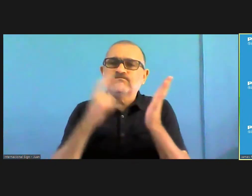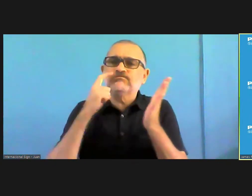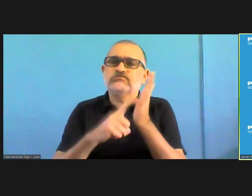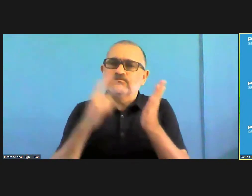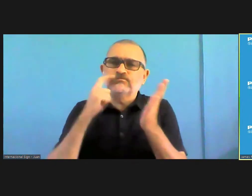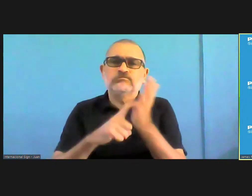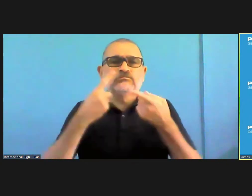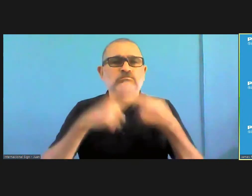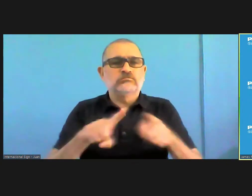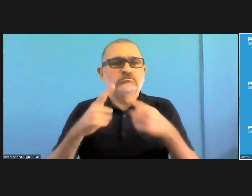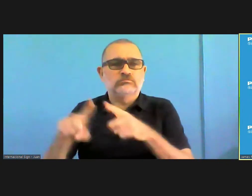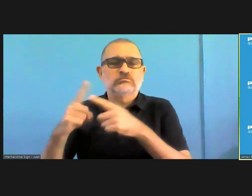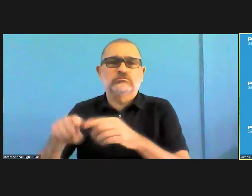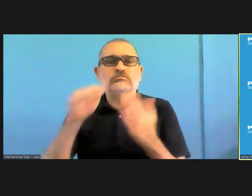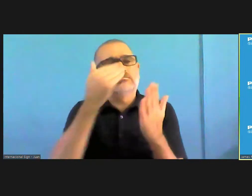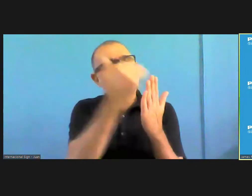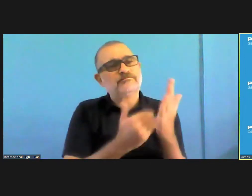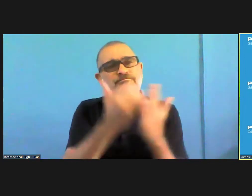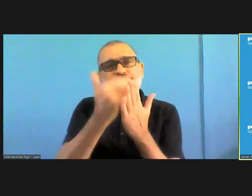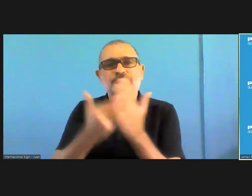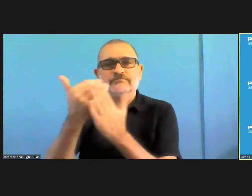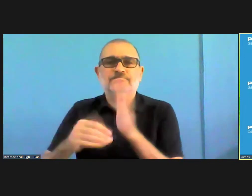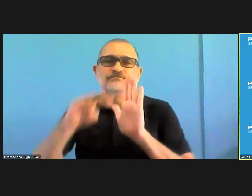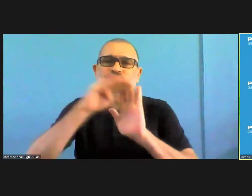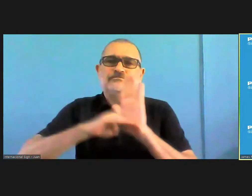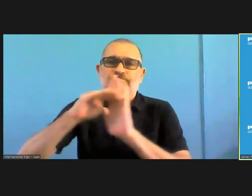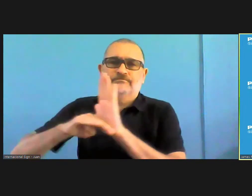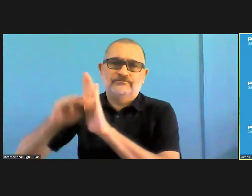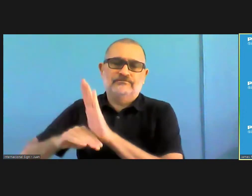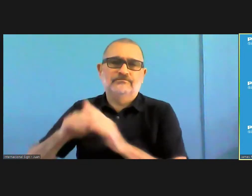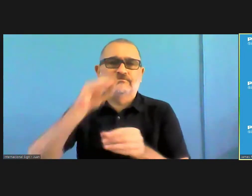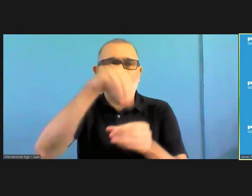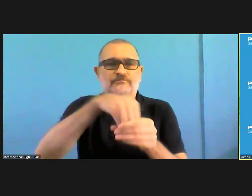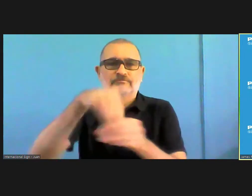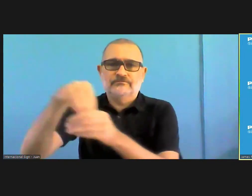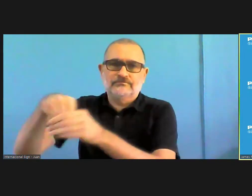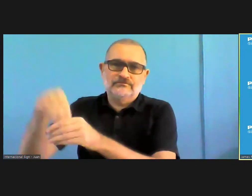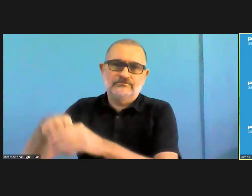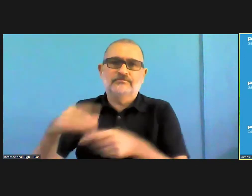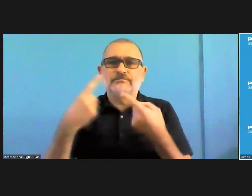for health promotion and protection, both at the national and subnational levels.